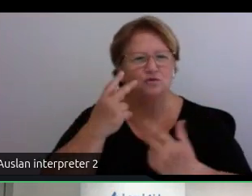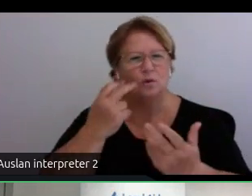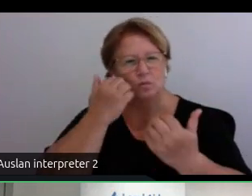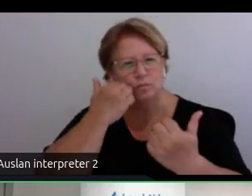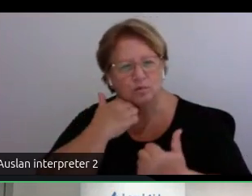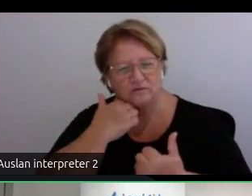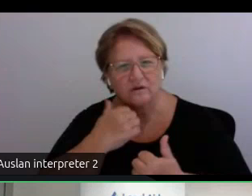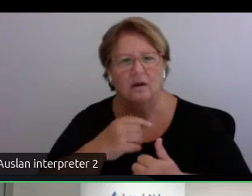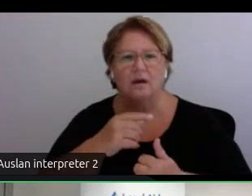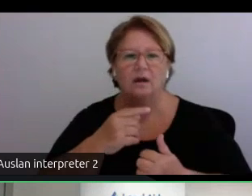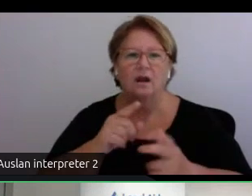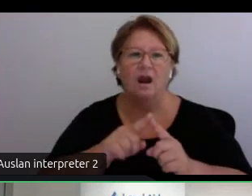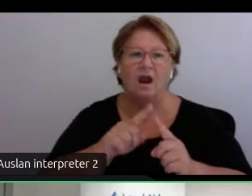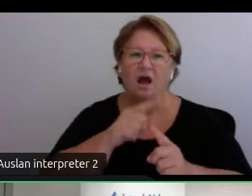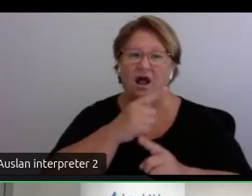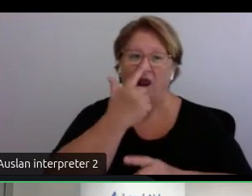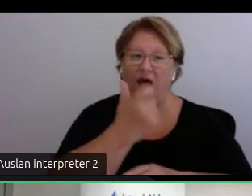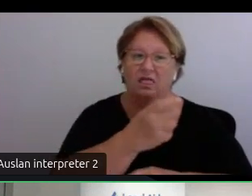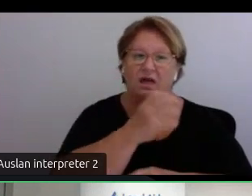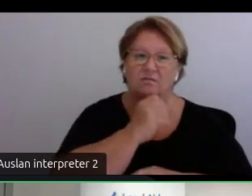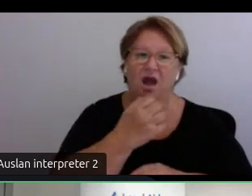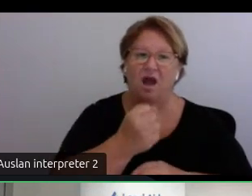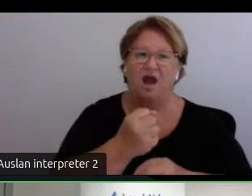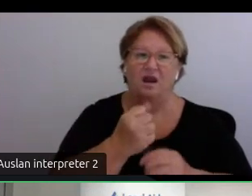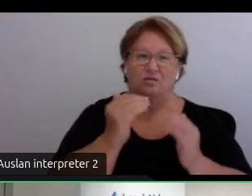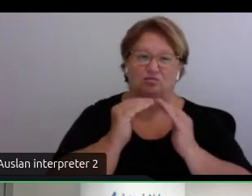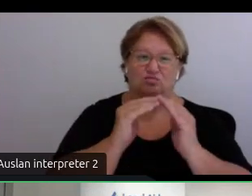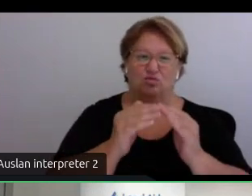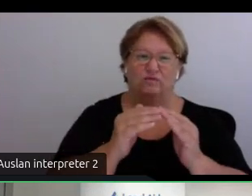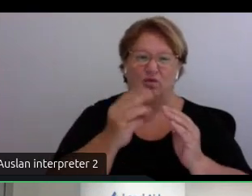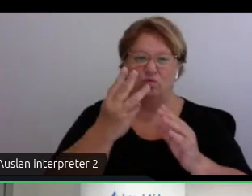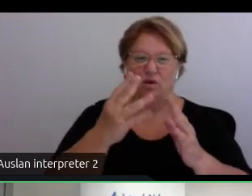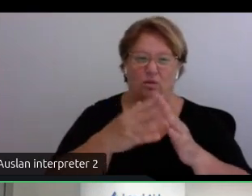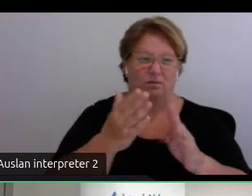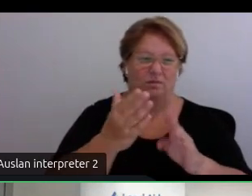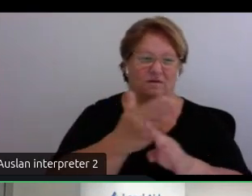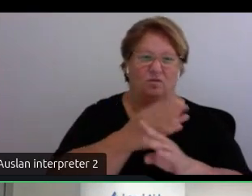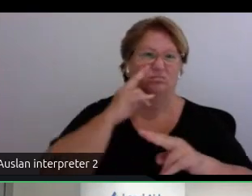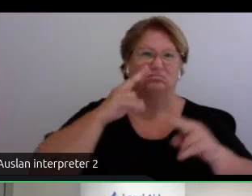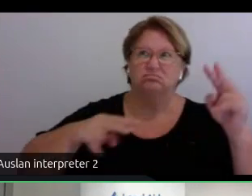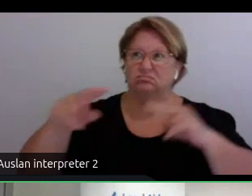them the information that you have, like George had the roof guy at his house three weeks before,